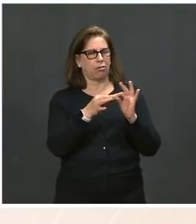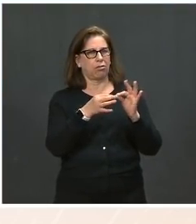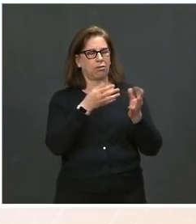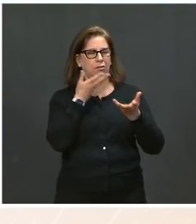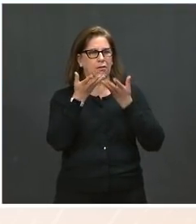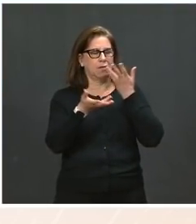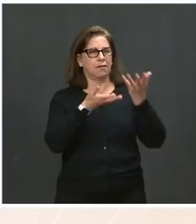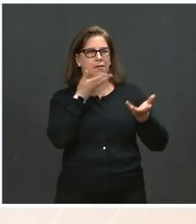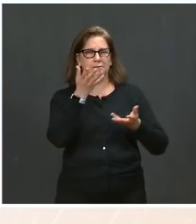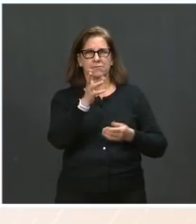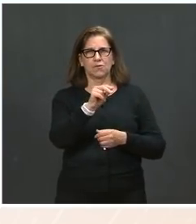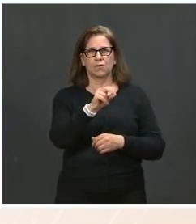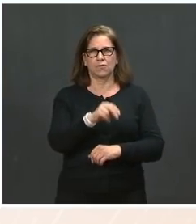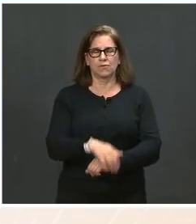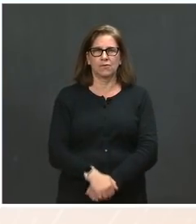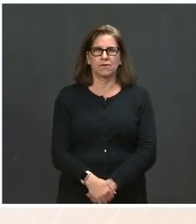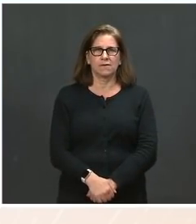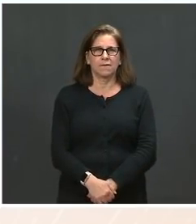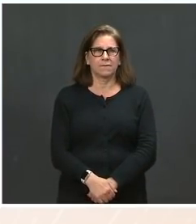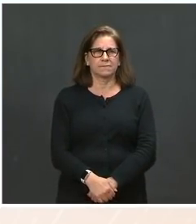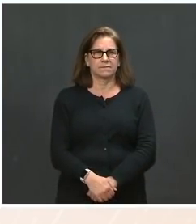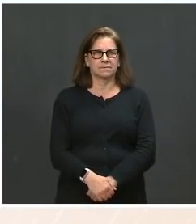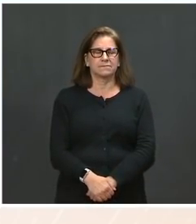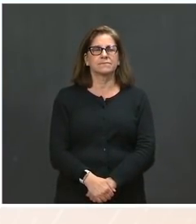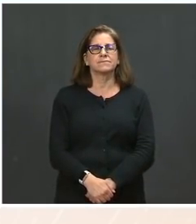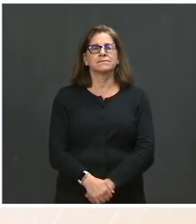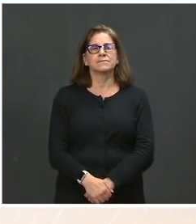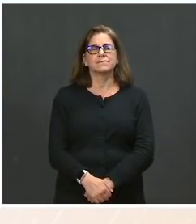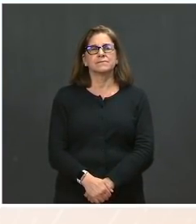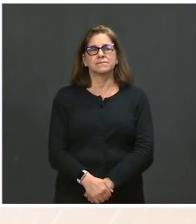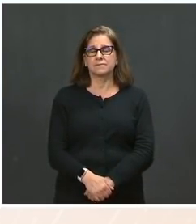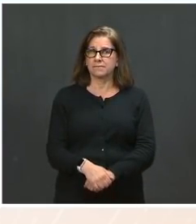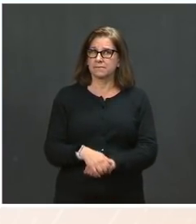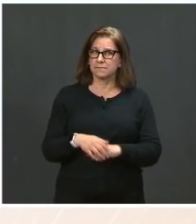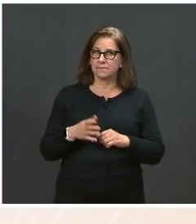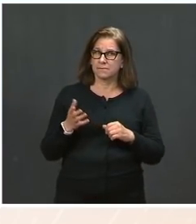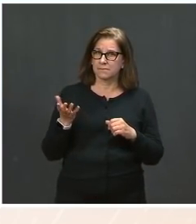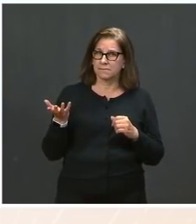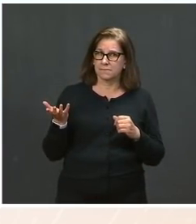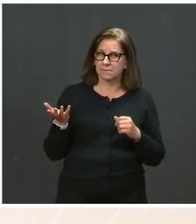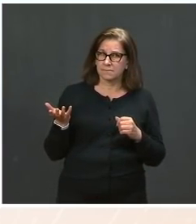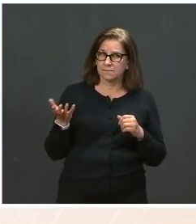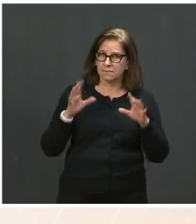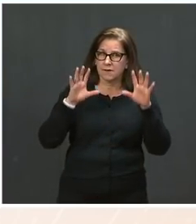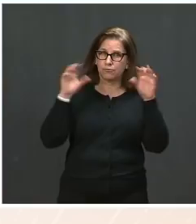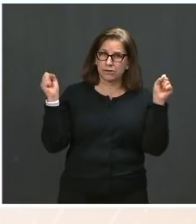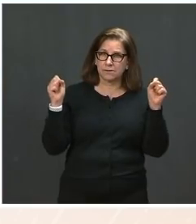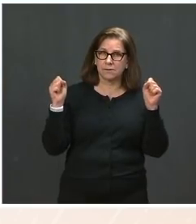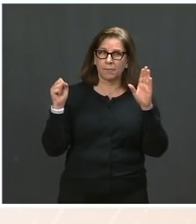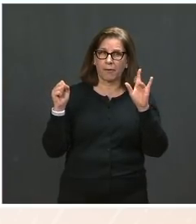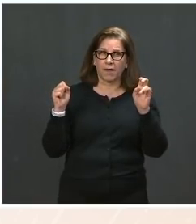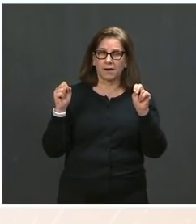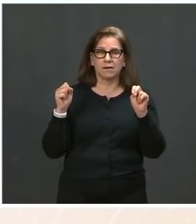Ms. Psaki: The privacy of their friendship, I should say. The Press: Sure. Is he fairly regularly in touch with any other former President? Ms. Psaki: I would say he is the President he is most frequent --